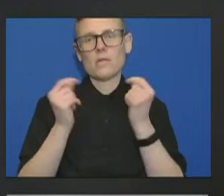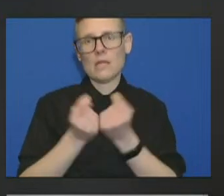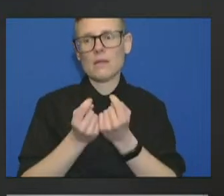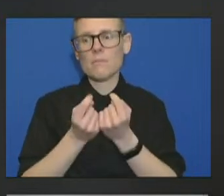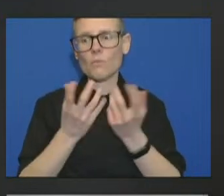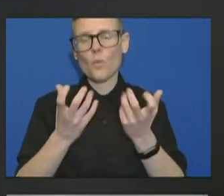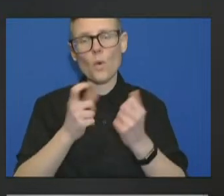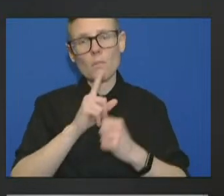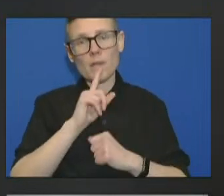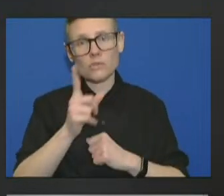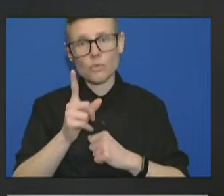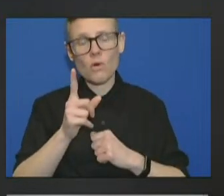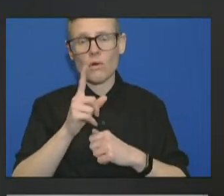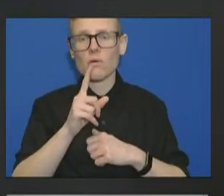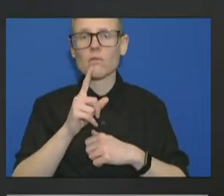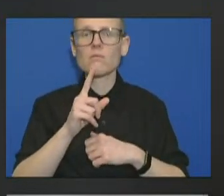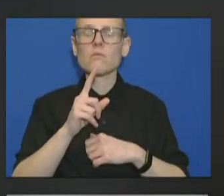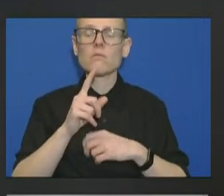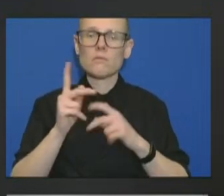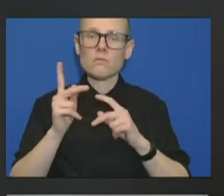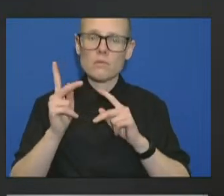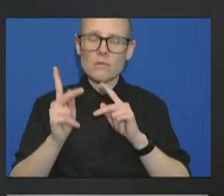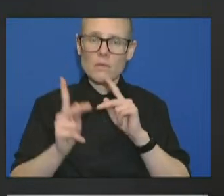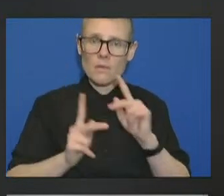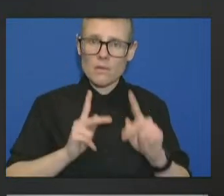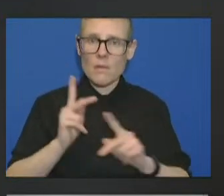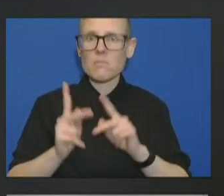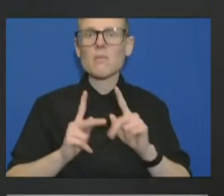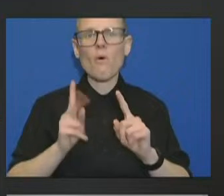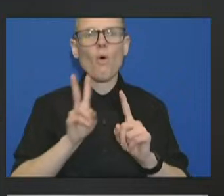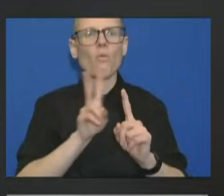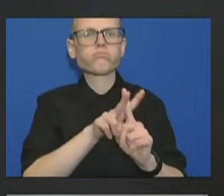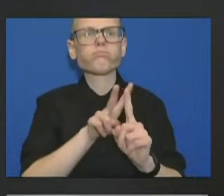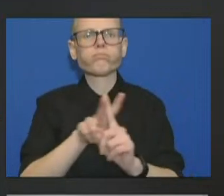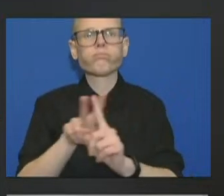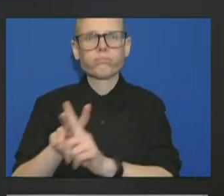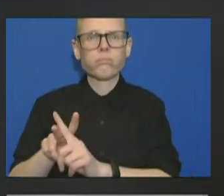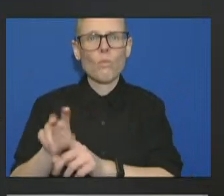and we're committed to our team